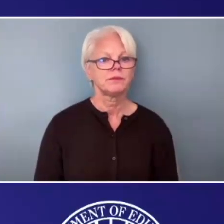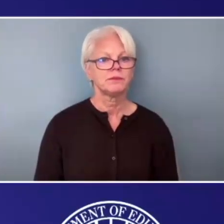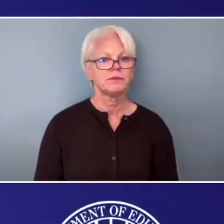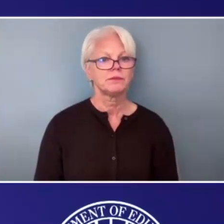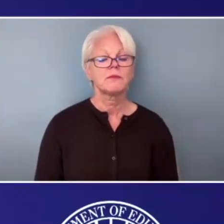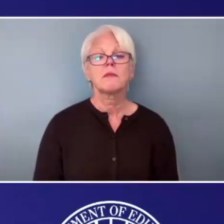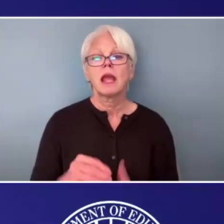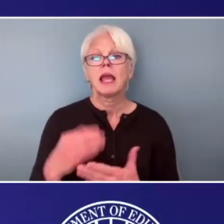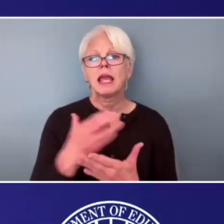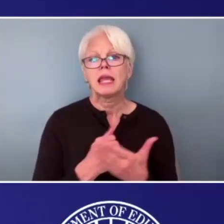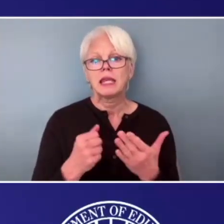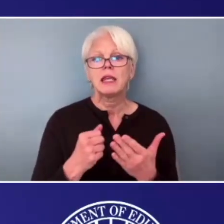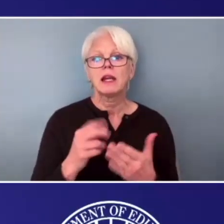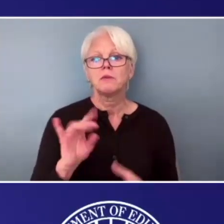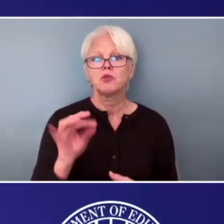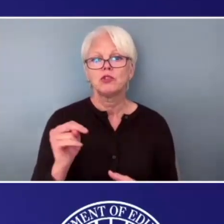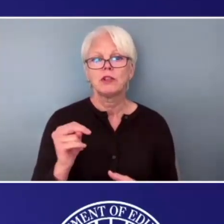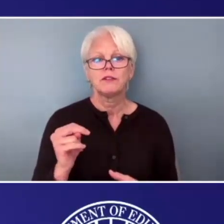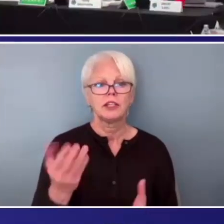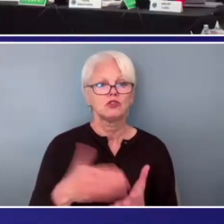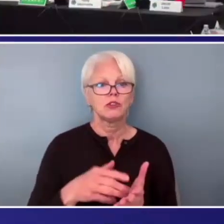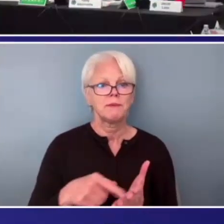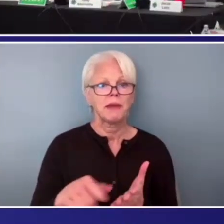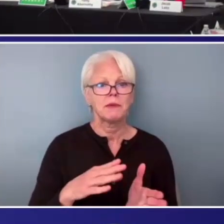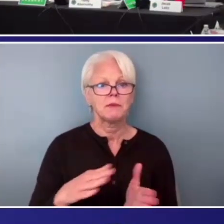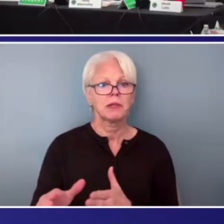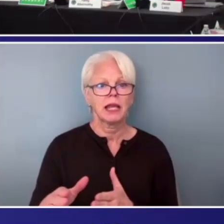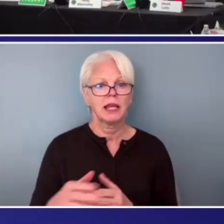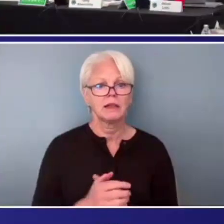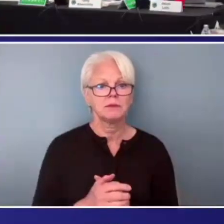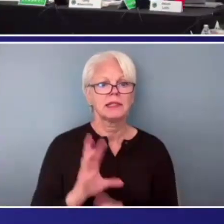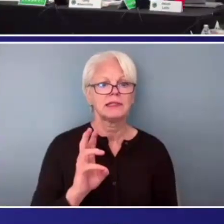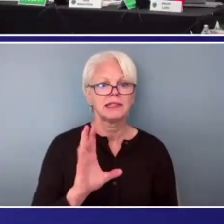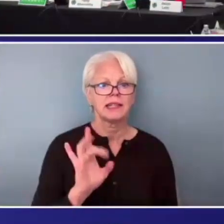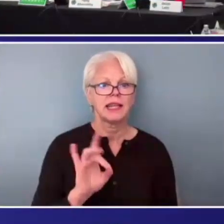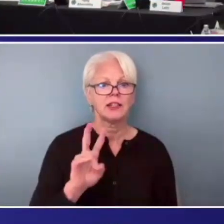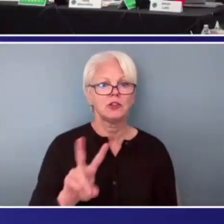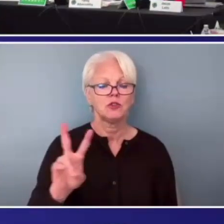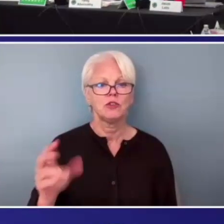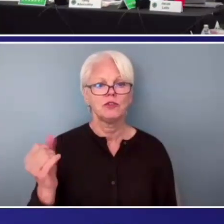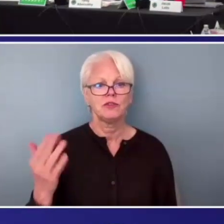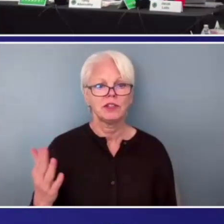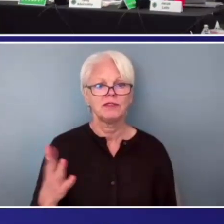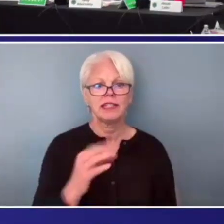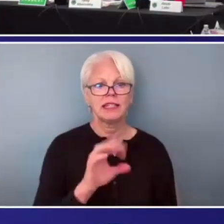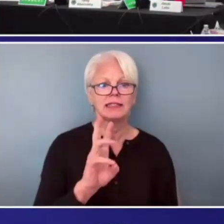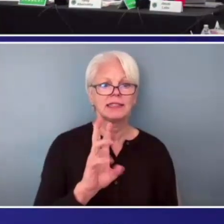Income Driven Repayment Plans provisions 682.215 and 685.209.